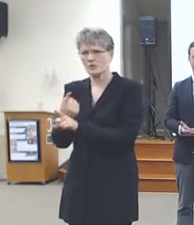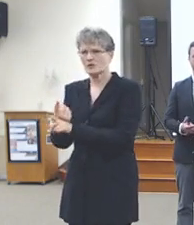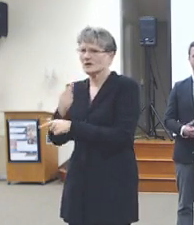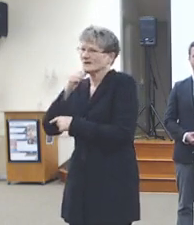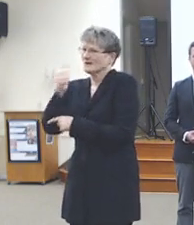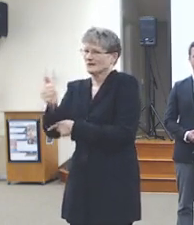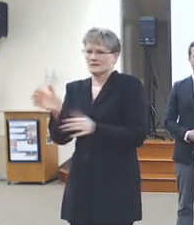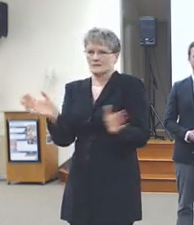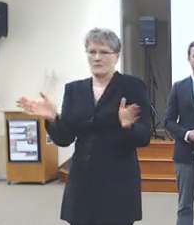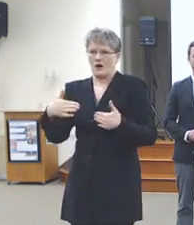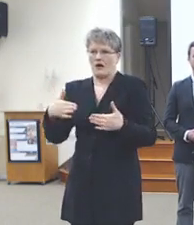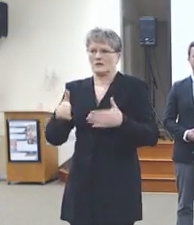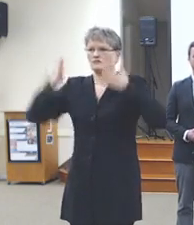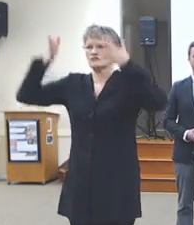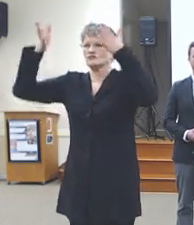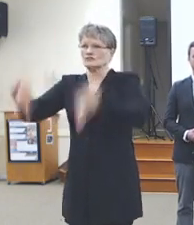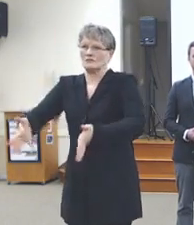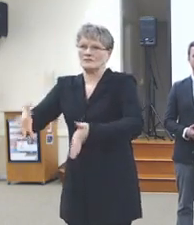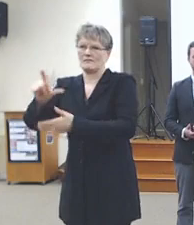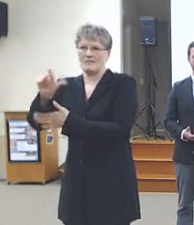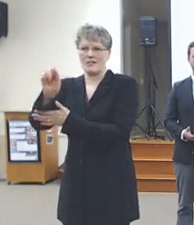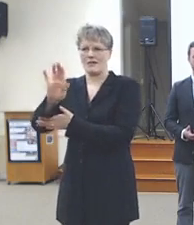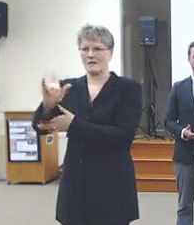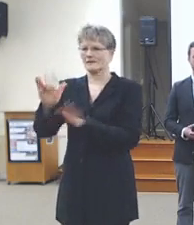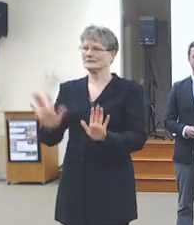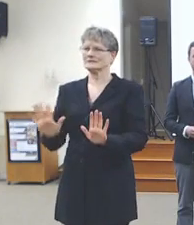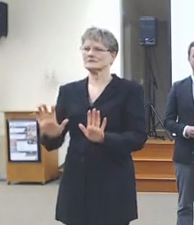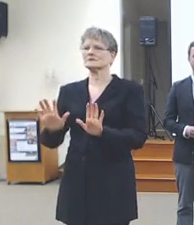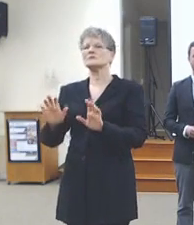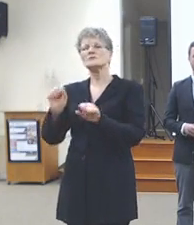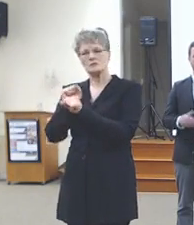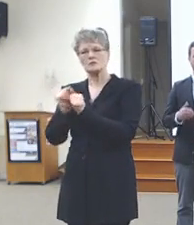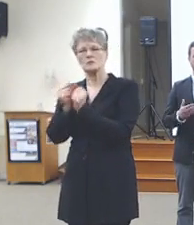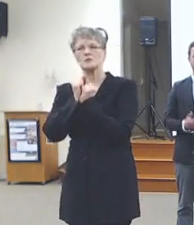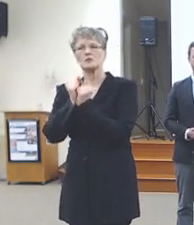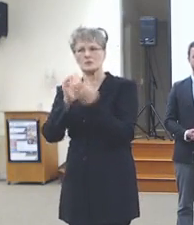off at the lobby. Really, work with our community partners, go to our websites